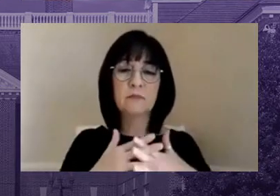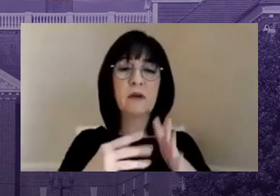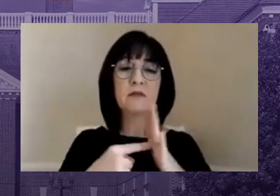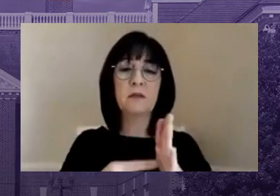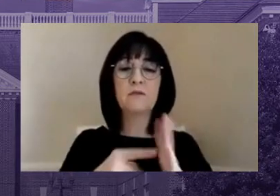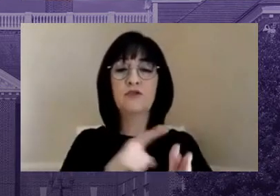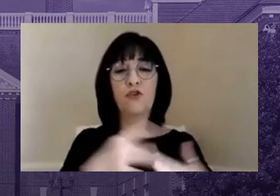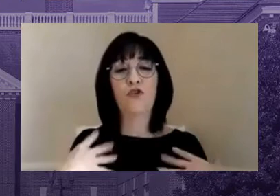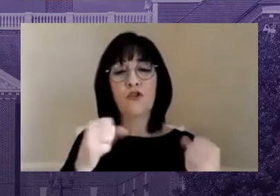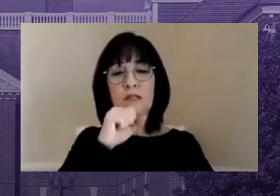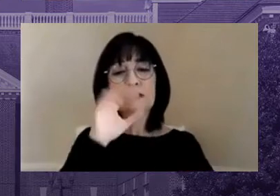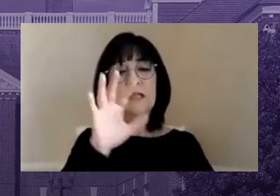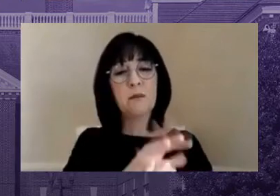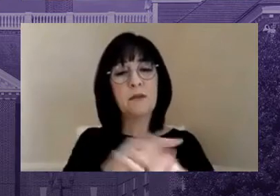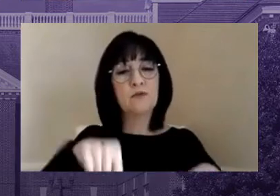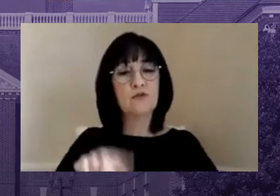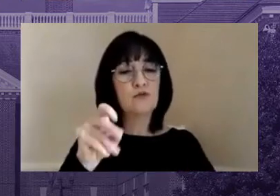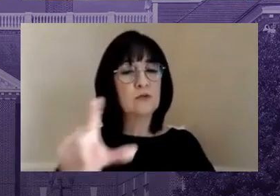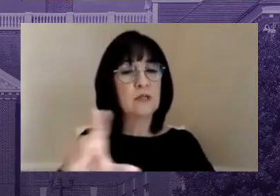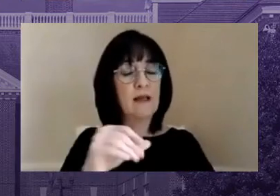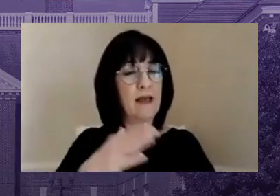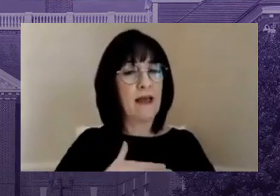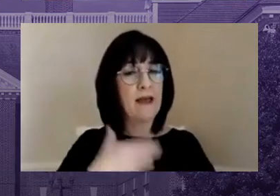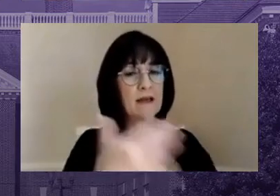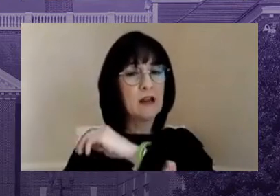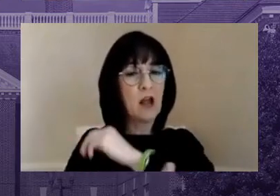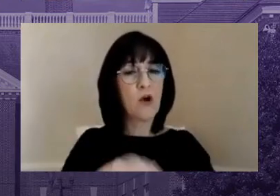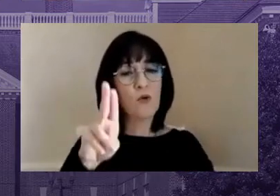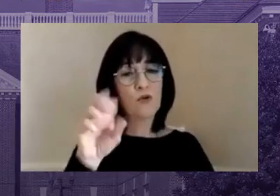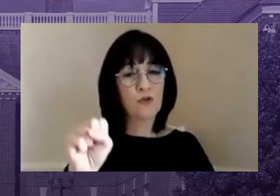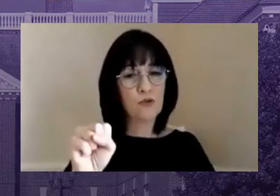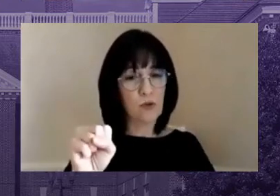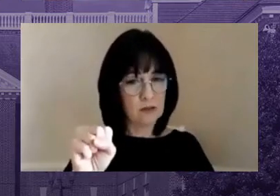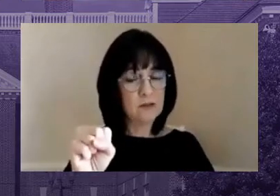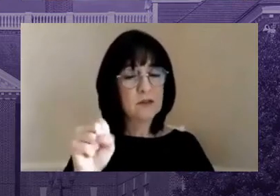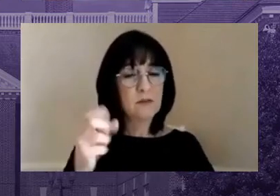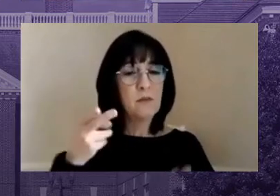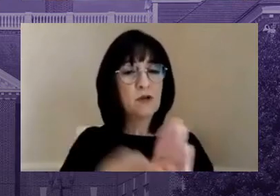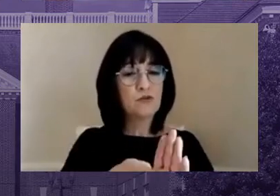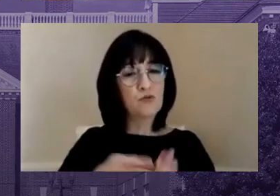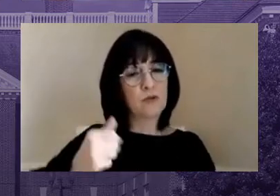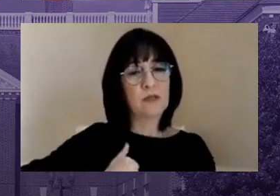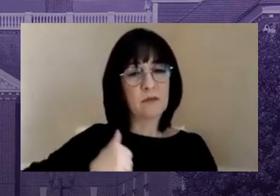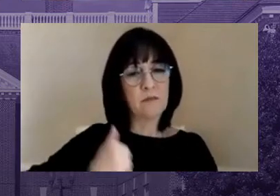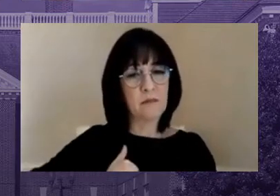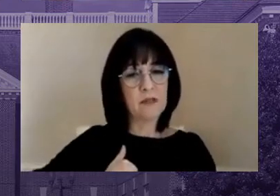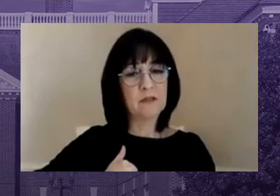to Delaware and our nation by serving in the military. And whereas there are approximately 6000